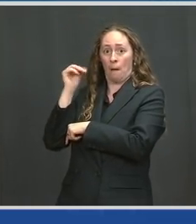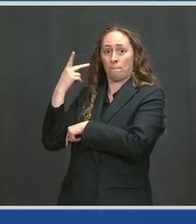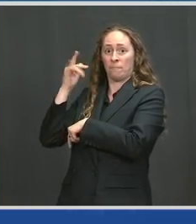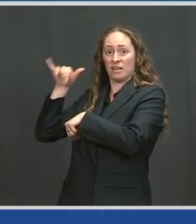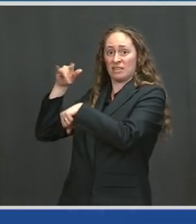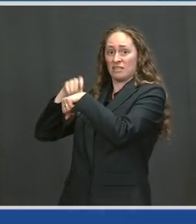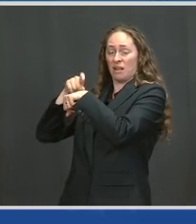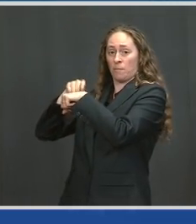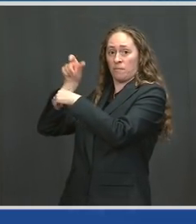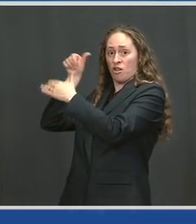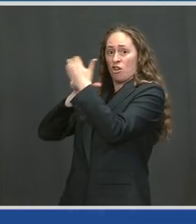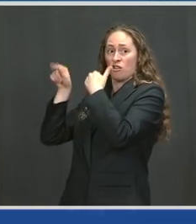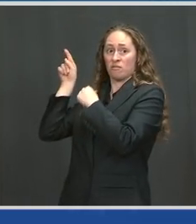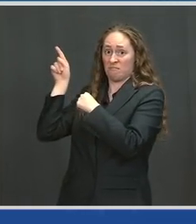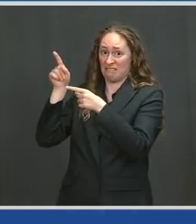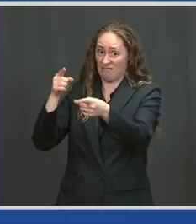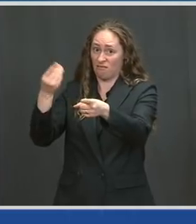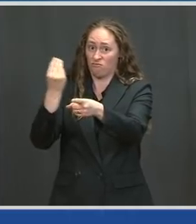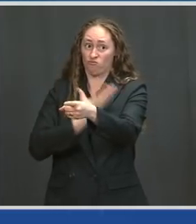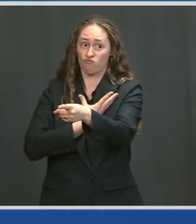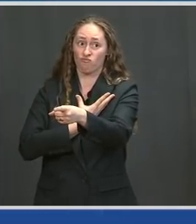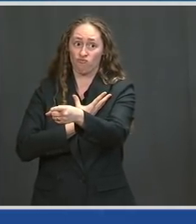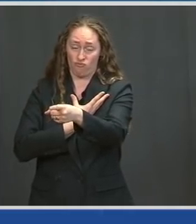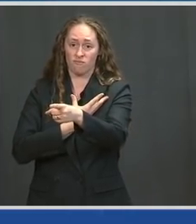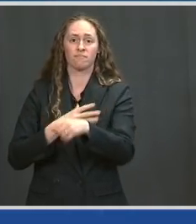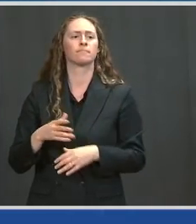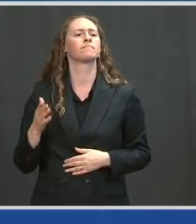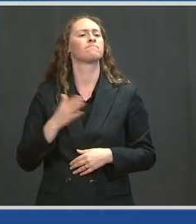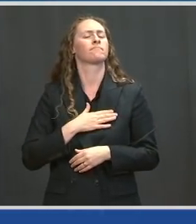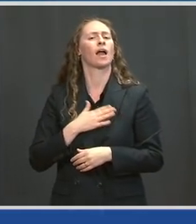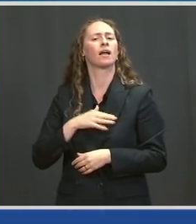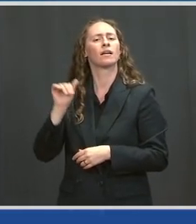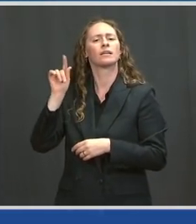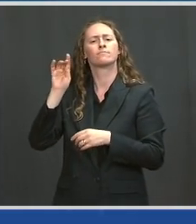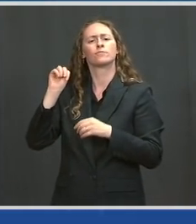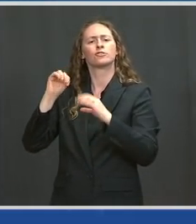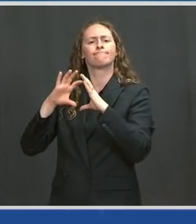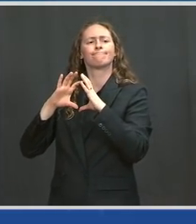My administration will soon lay out our broader strategy to counter domestic terrorism and the violence driven